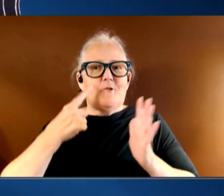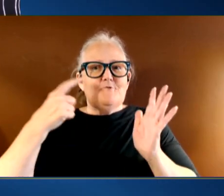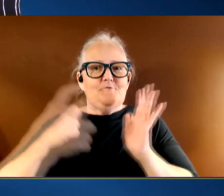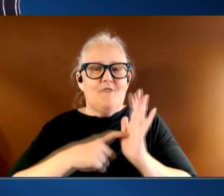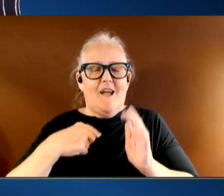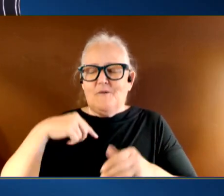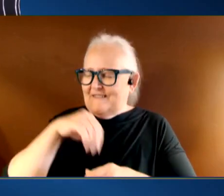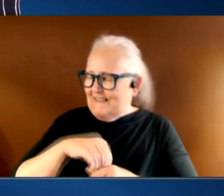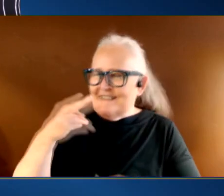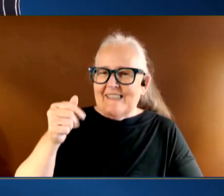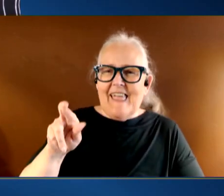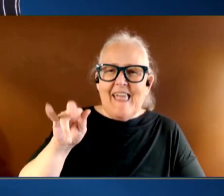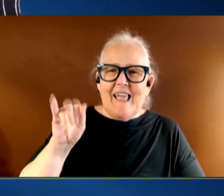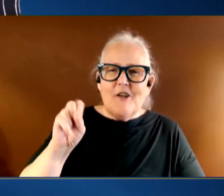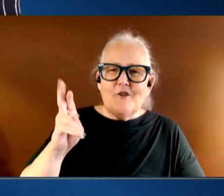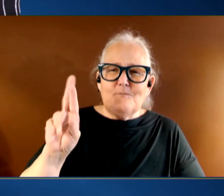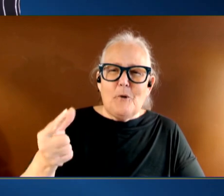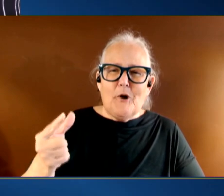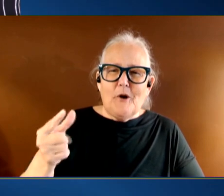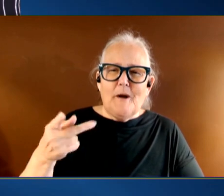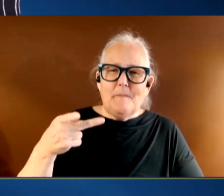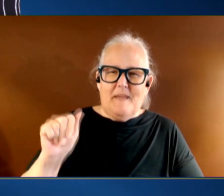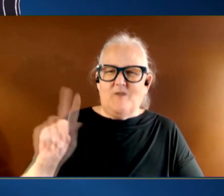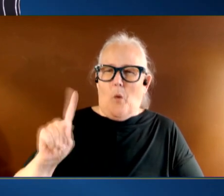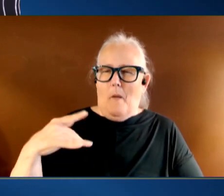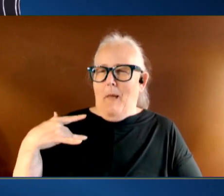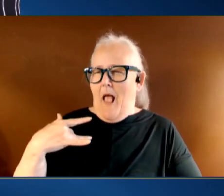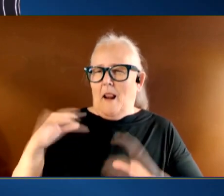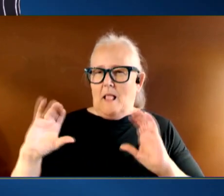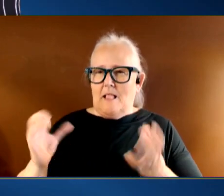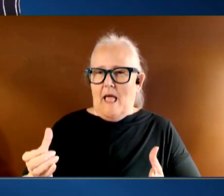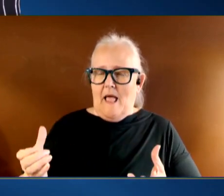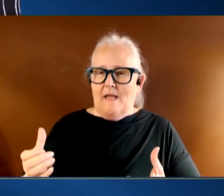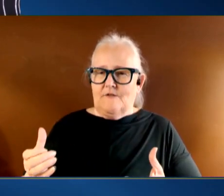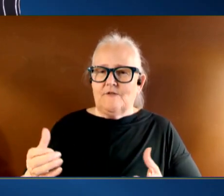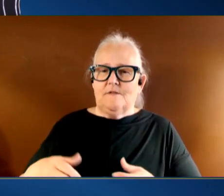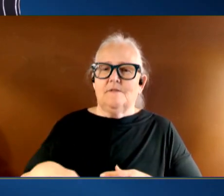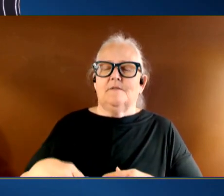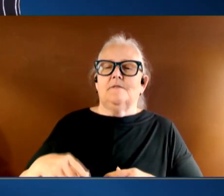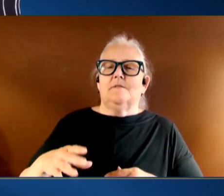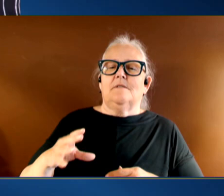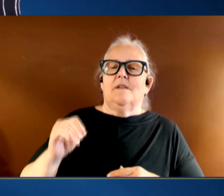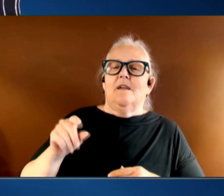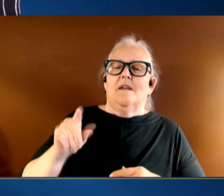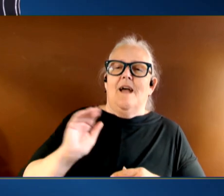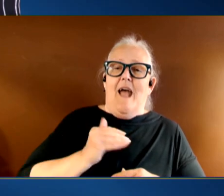taking my model classes, and that's where our CBO is. And they discovered me, and they were like,